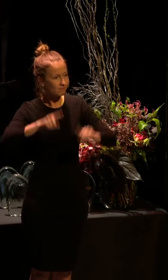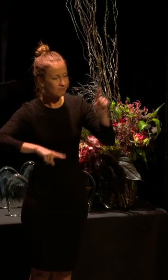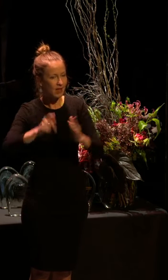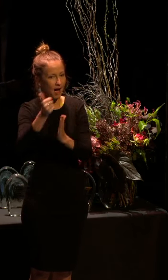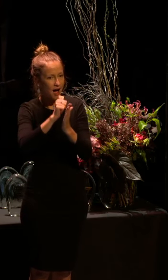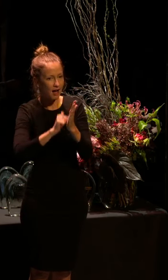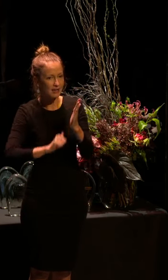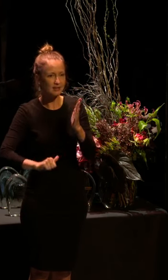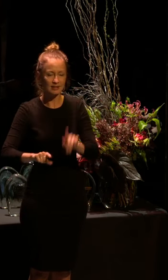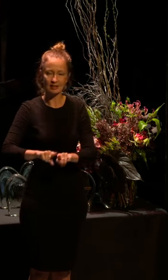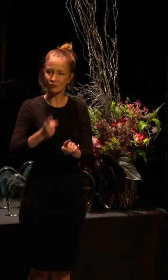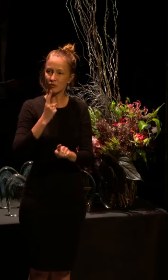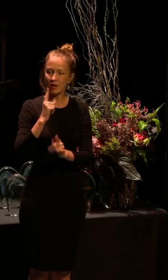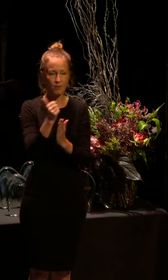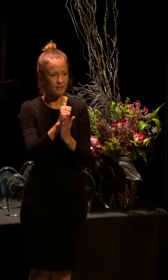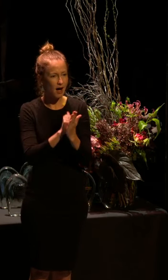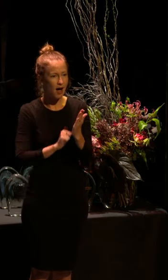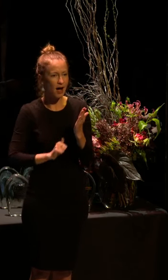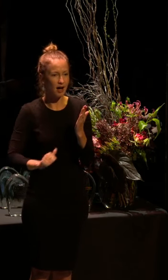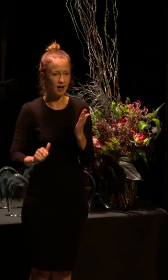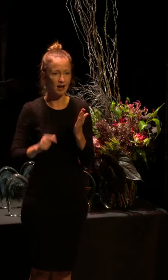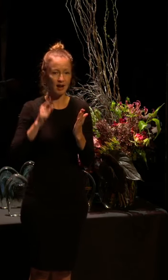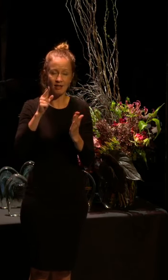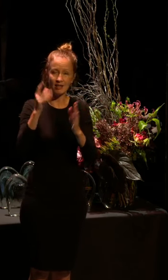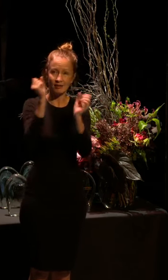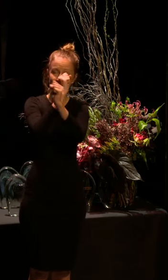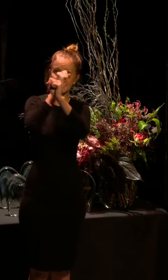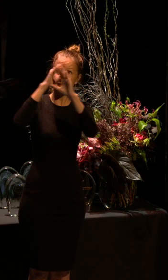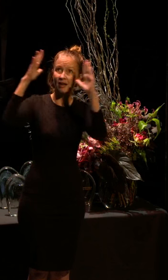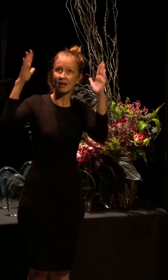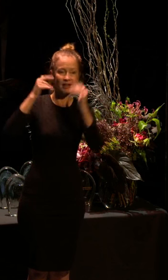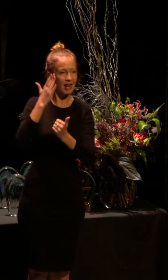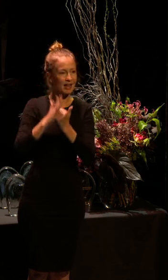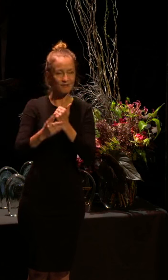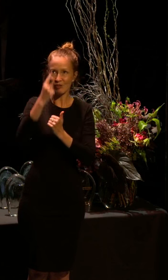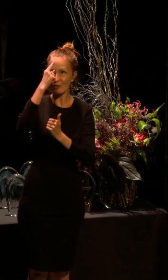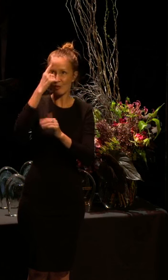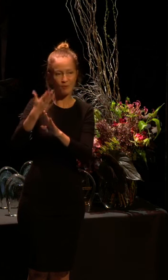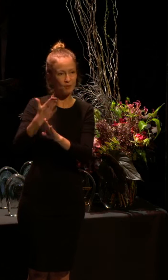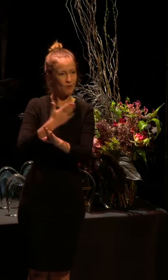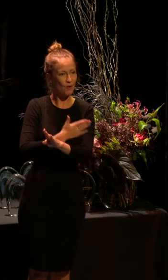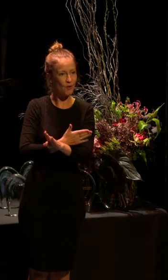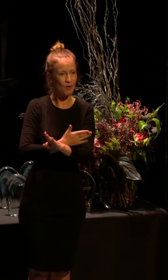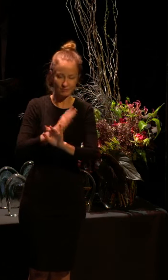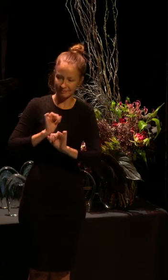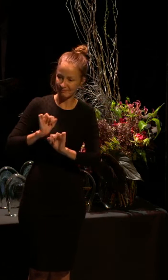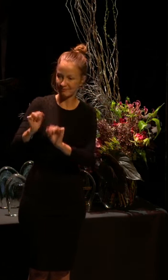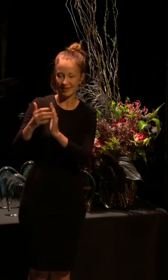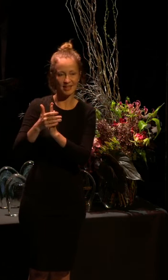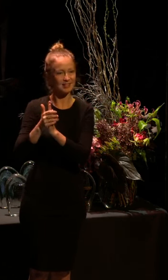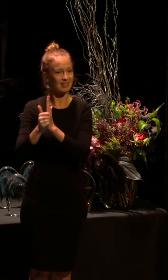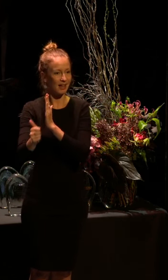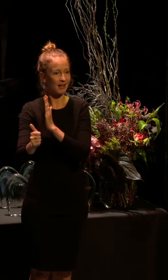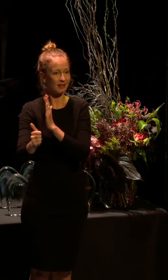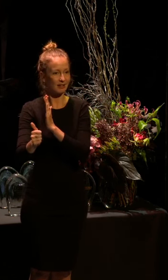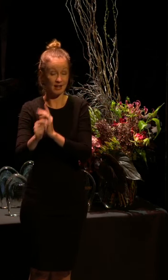To imagine unimagined opportunities during this time of unprecedented change.